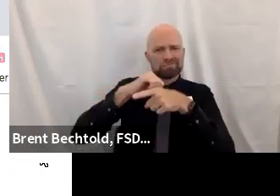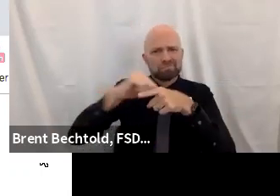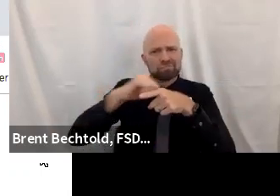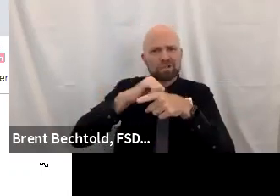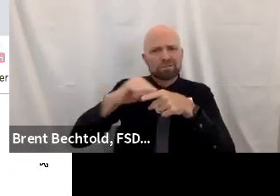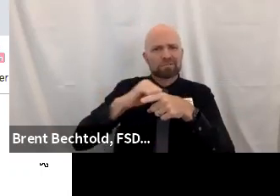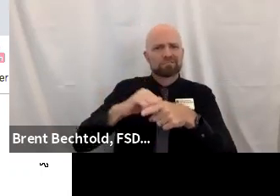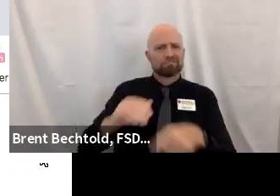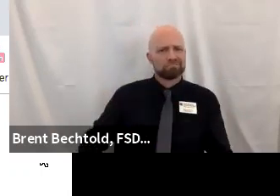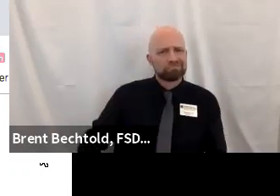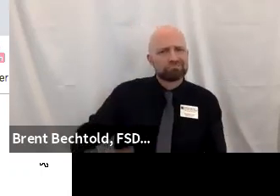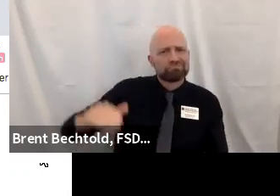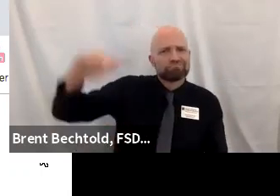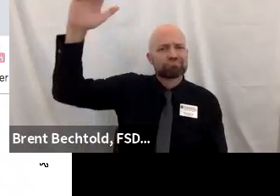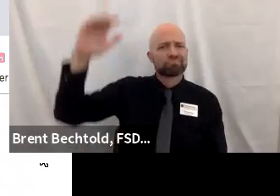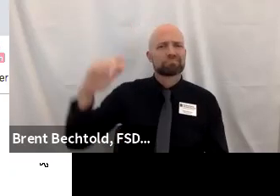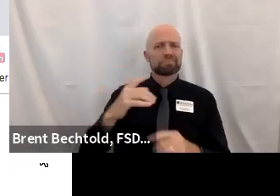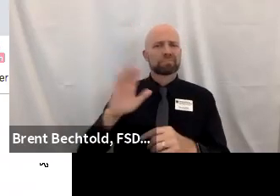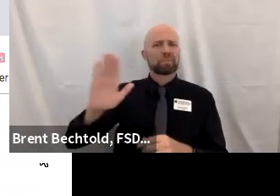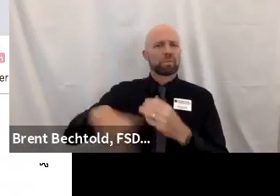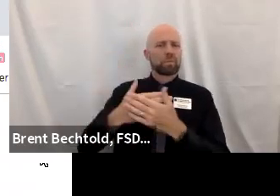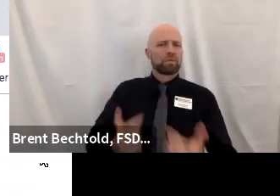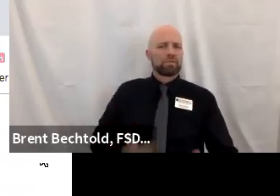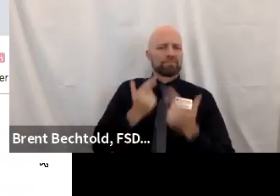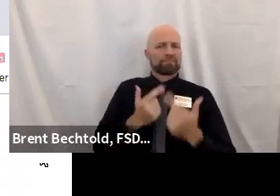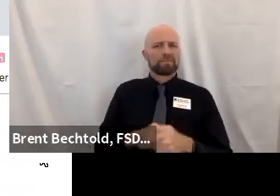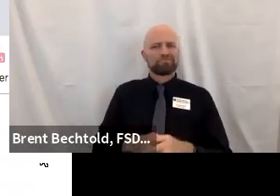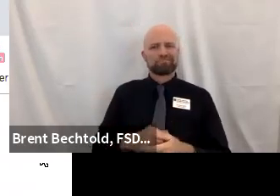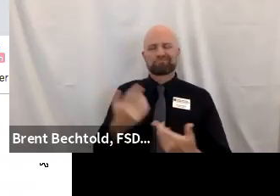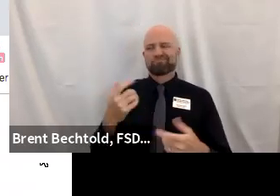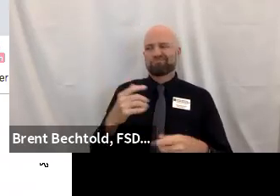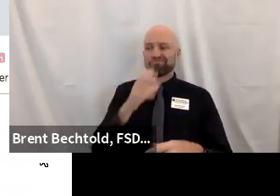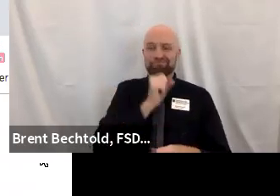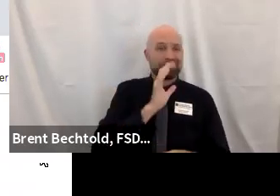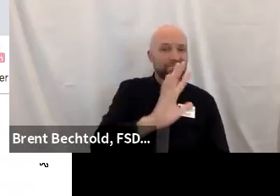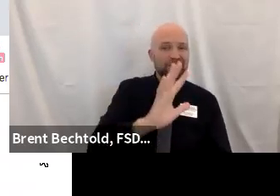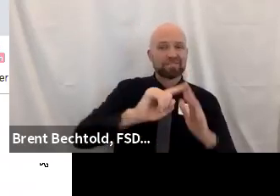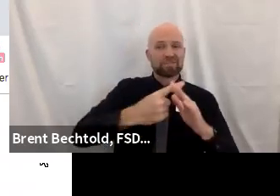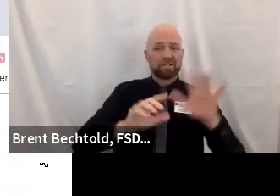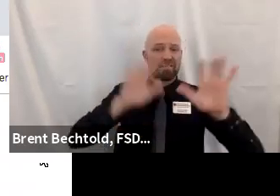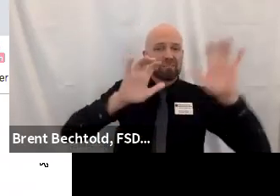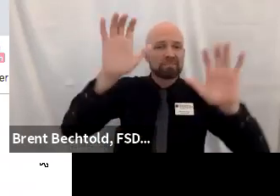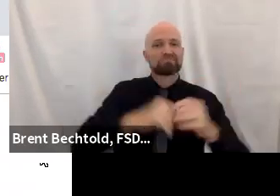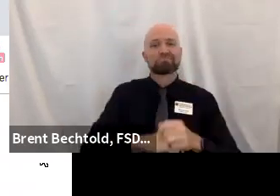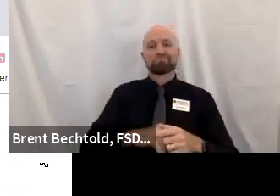know is that he practiced growing up, he had been practicing for this his whole life.